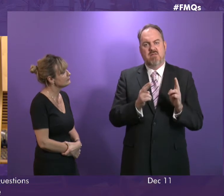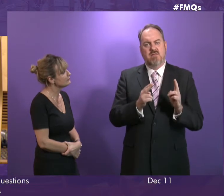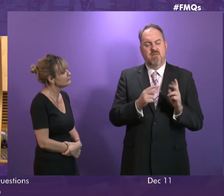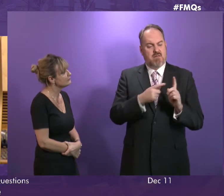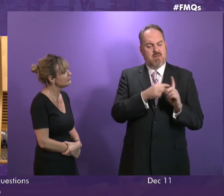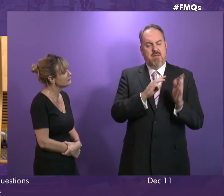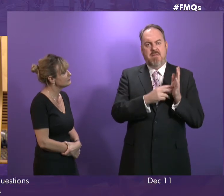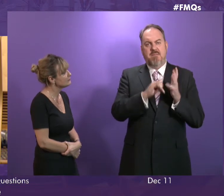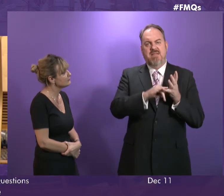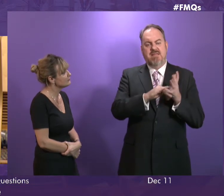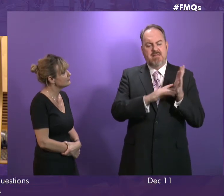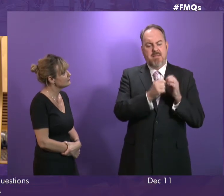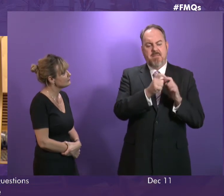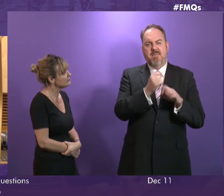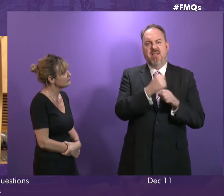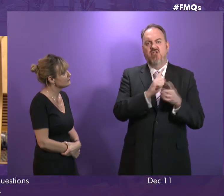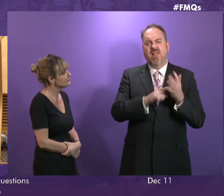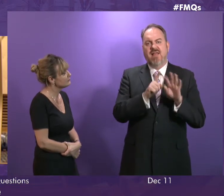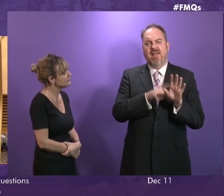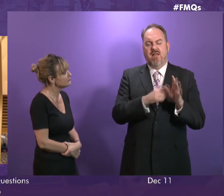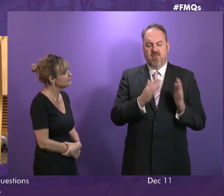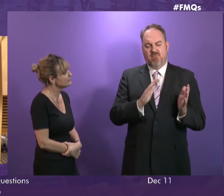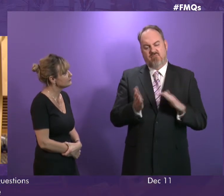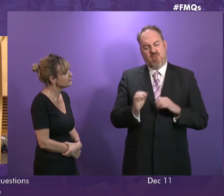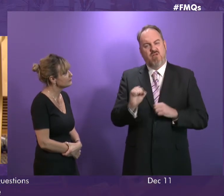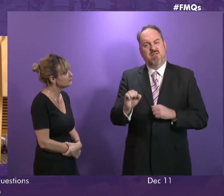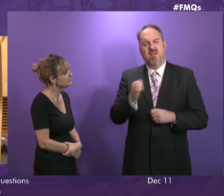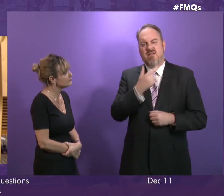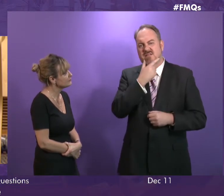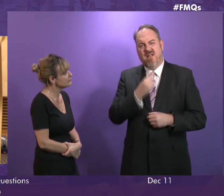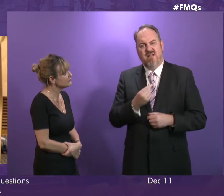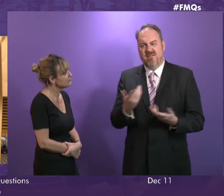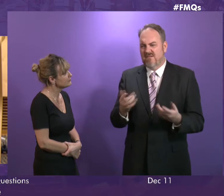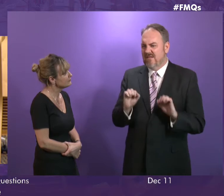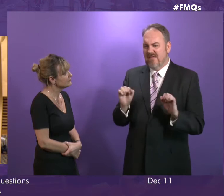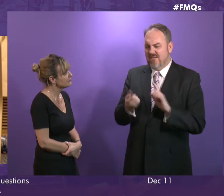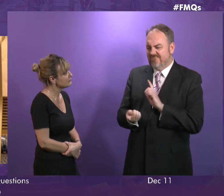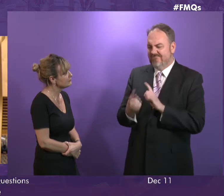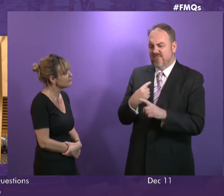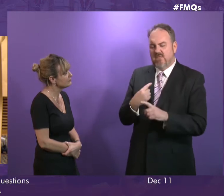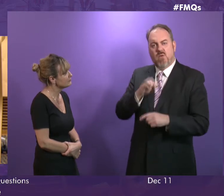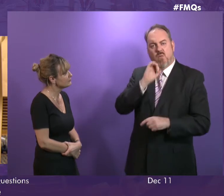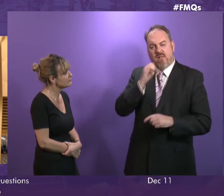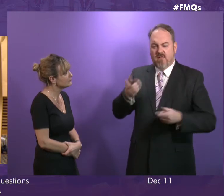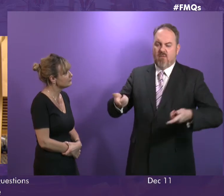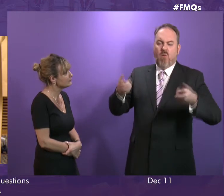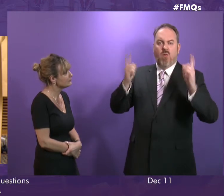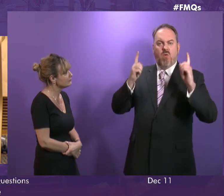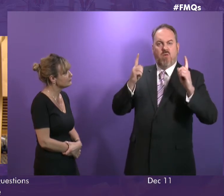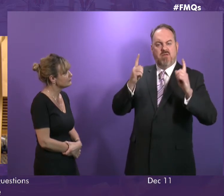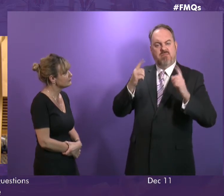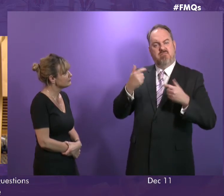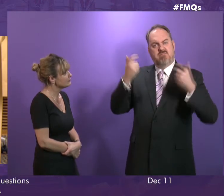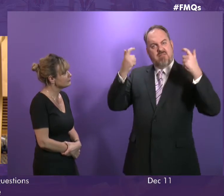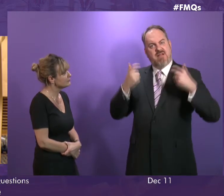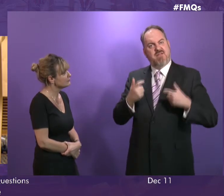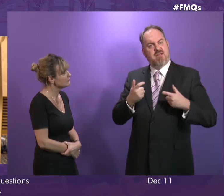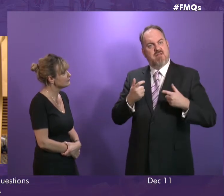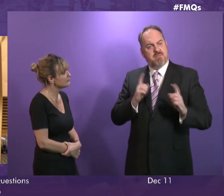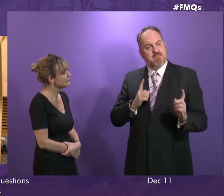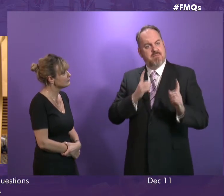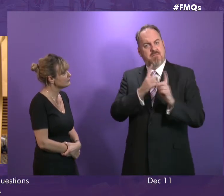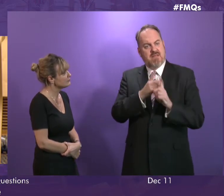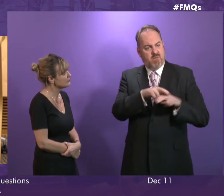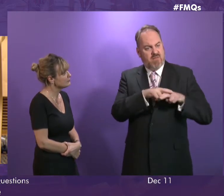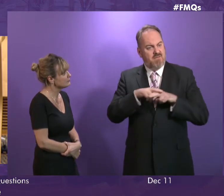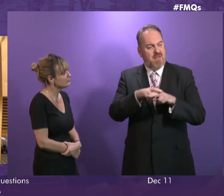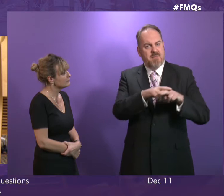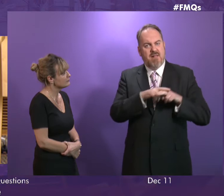still waiting for answers. She has not had a face-to-face meeting with the Crown Office